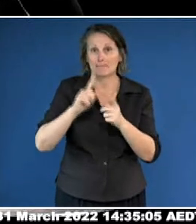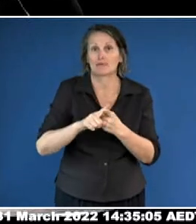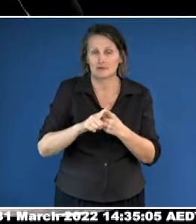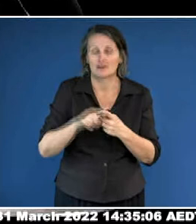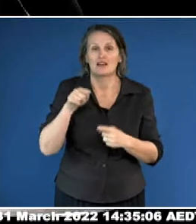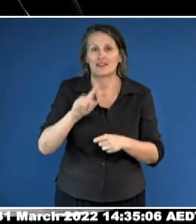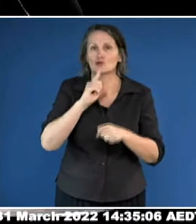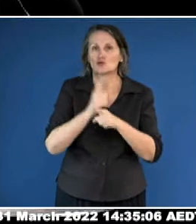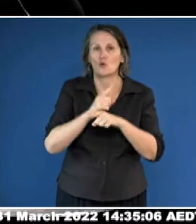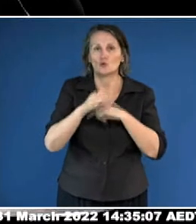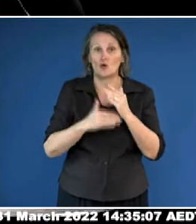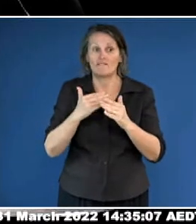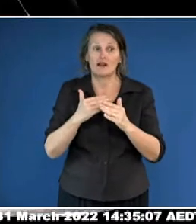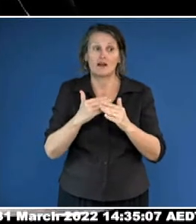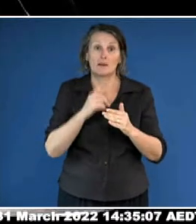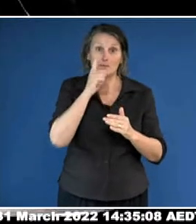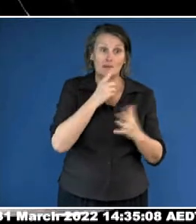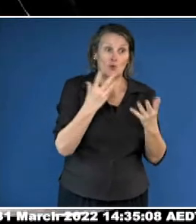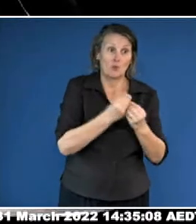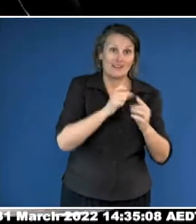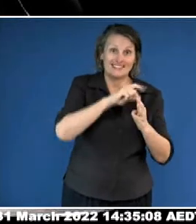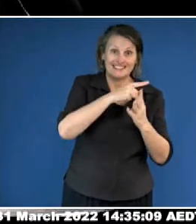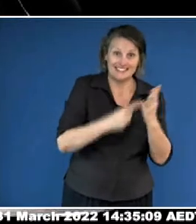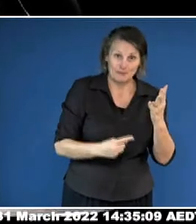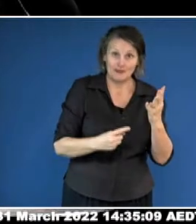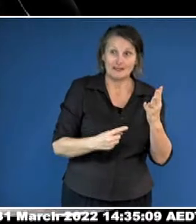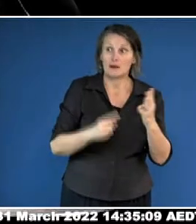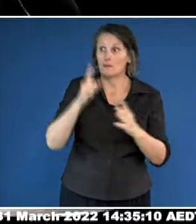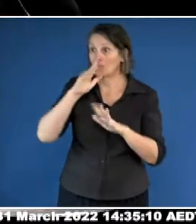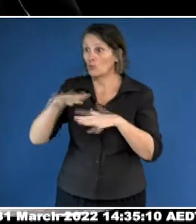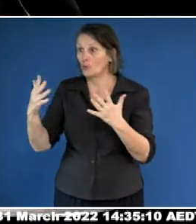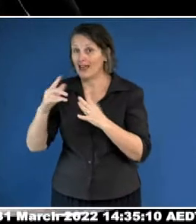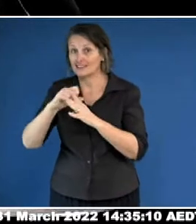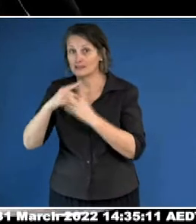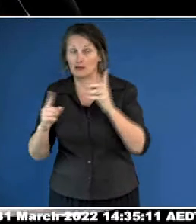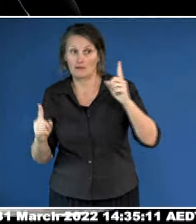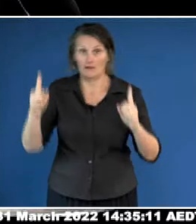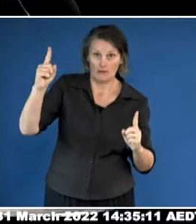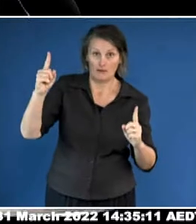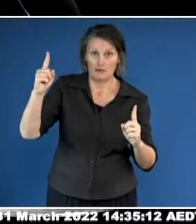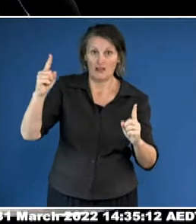ableist and the gendered inequality drivers. Can I jump in there, that document is available online.